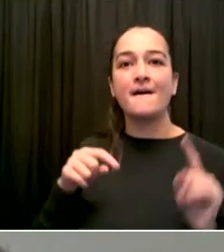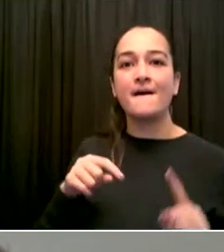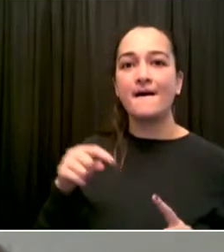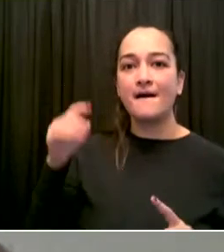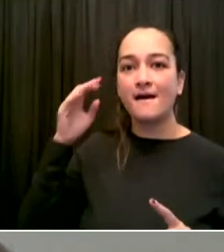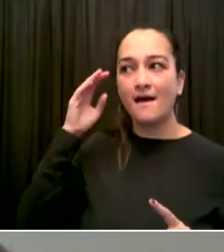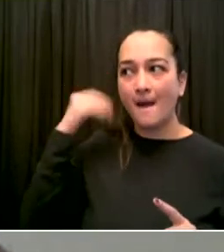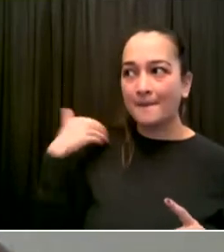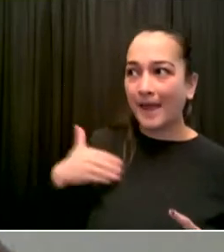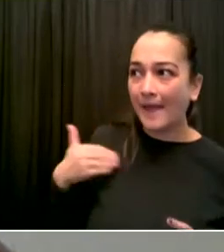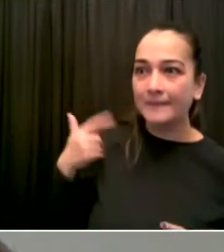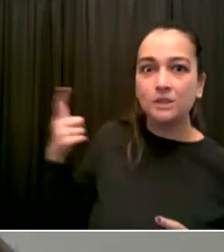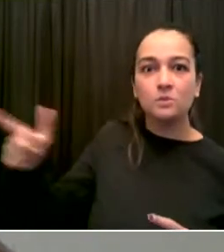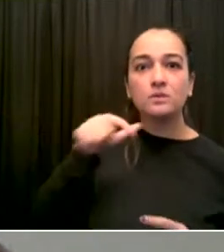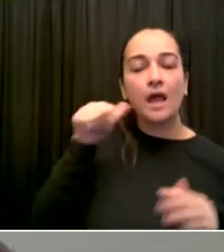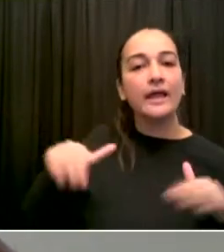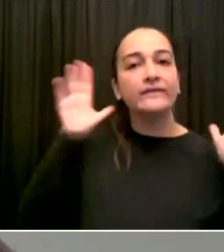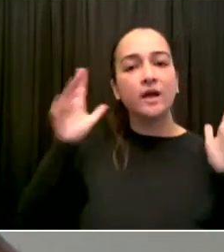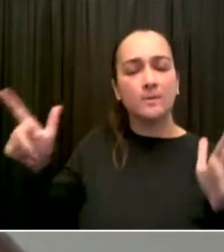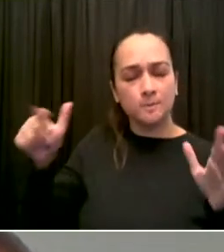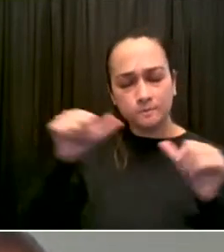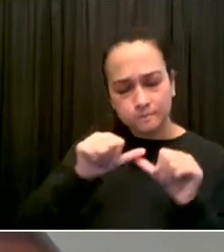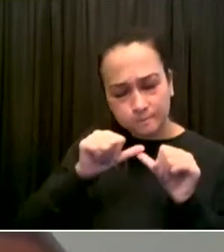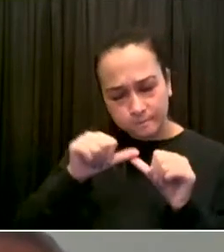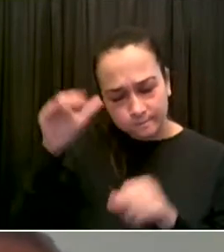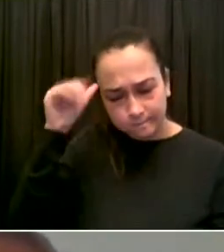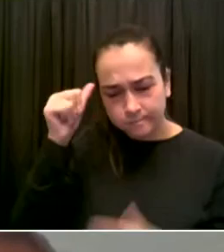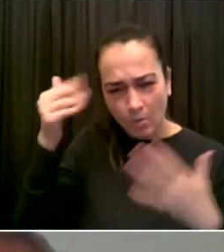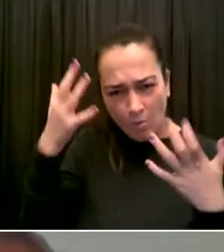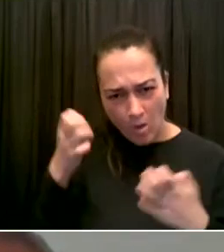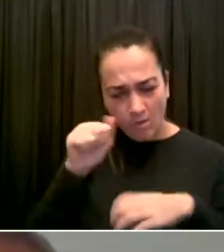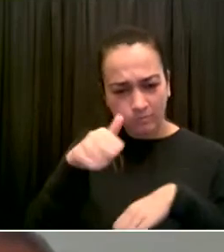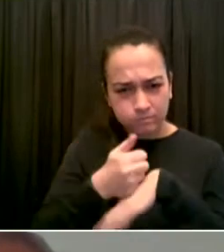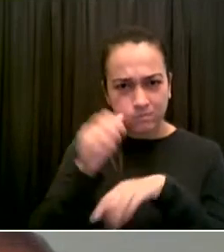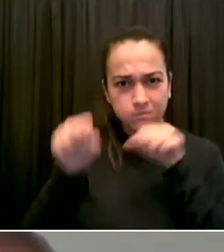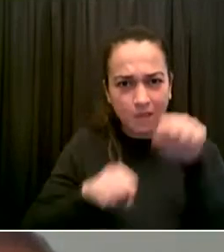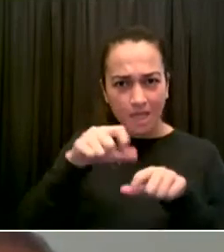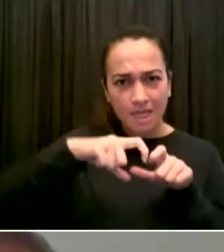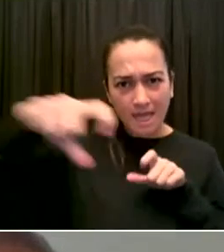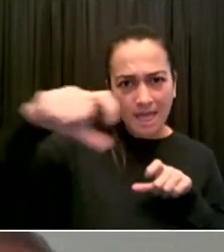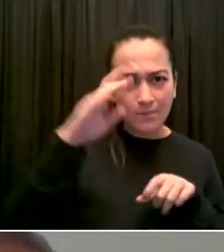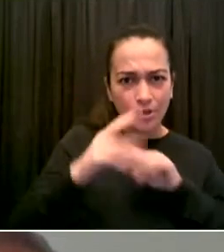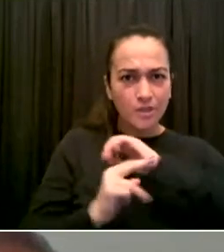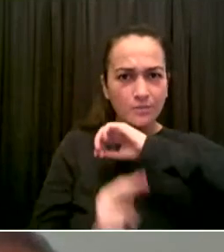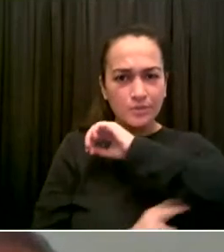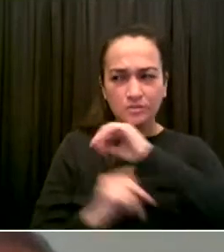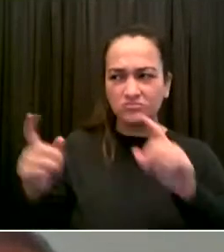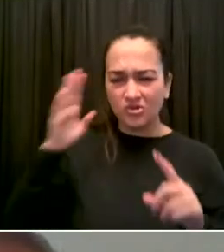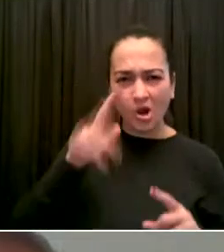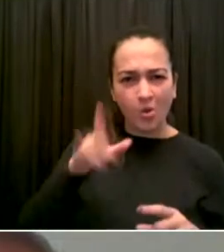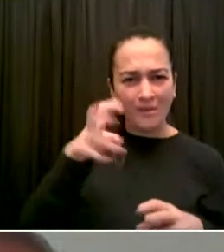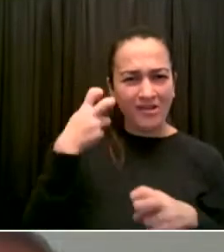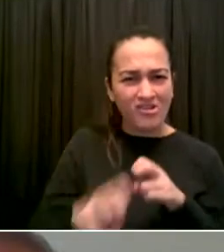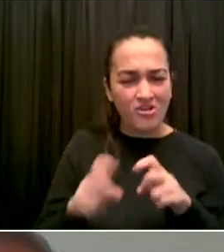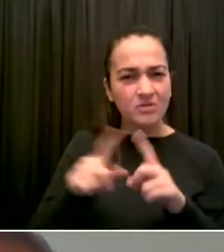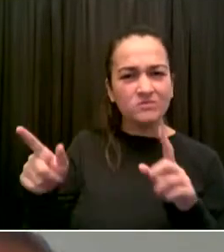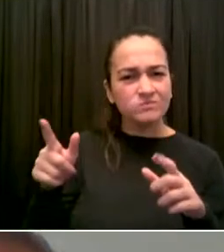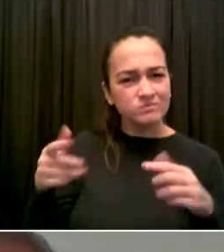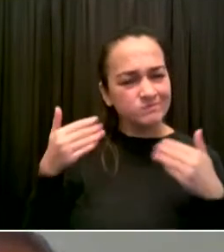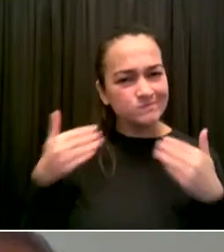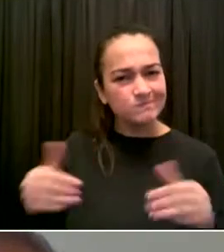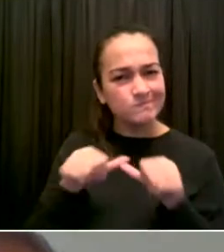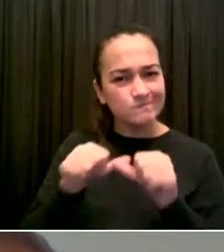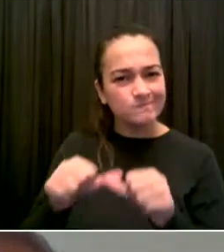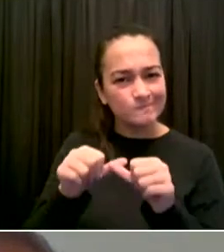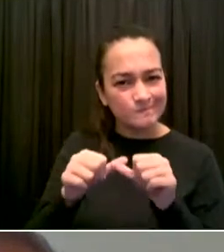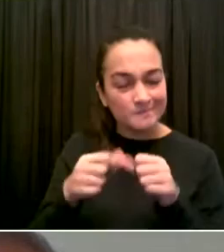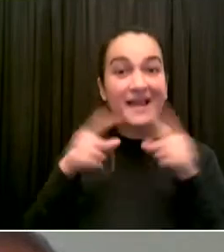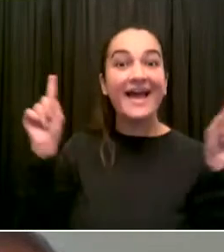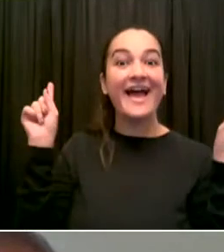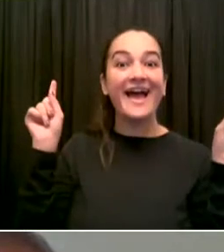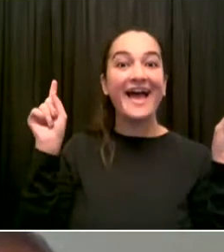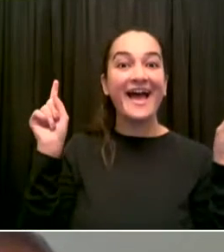NOTNIO THAT WCOE ULDD O THINGS